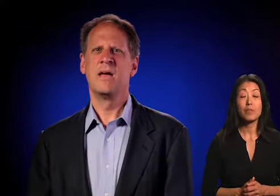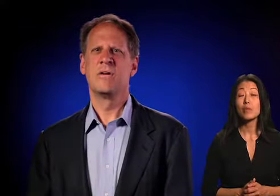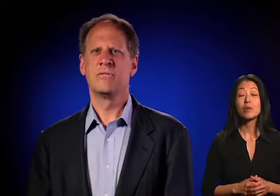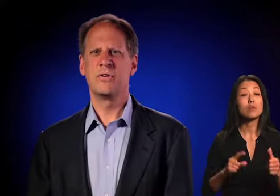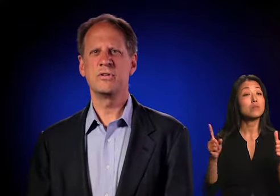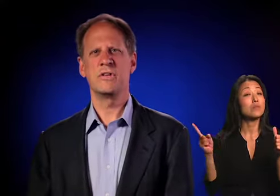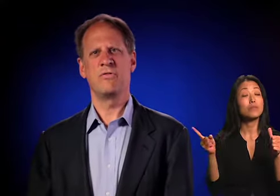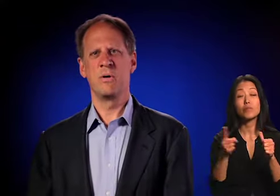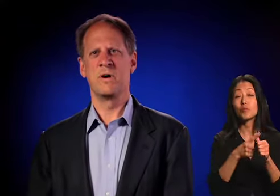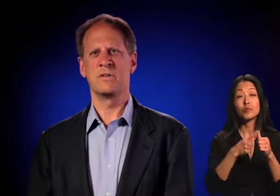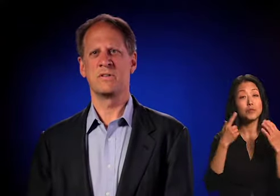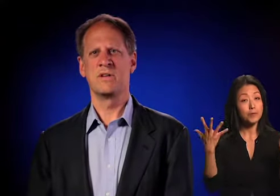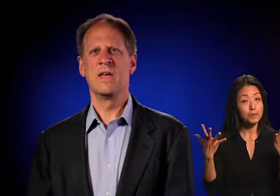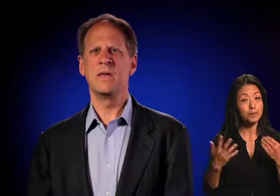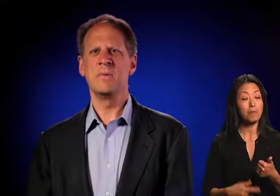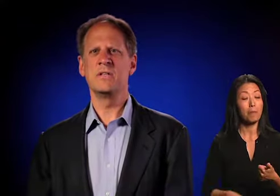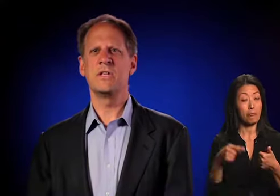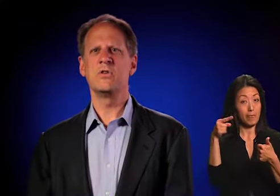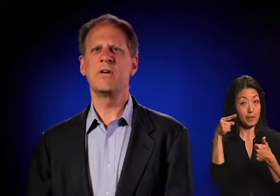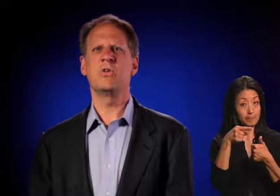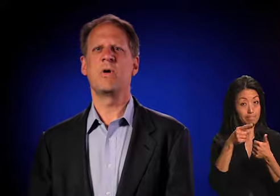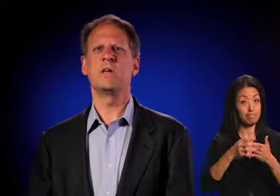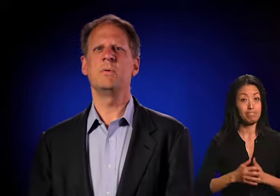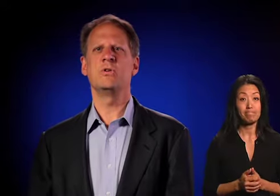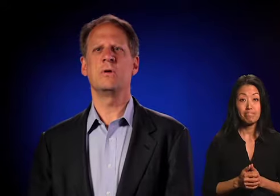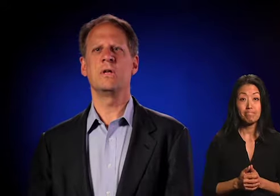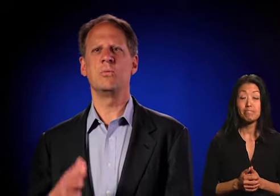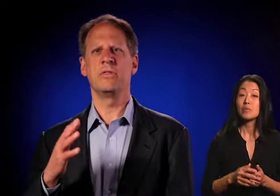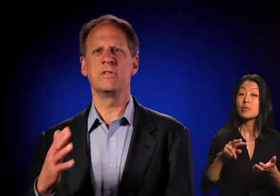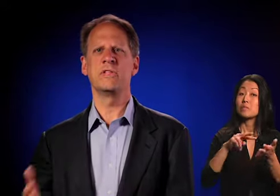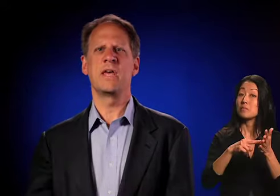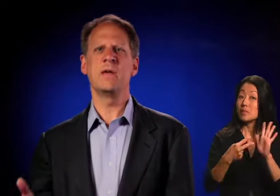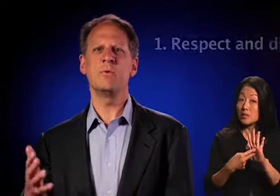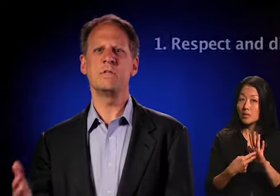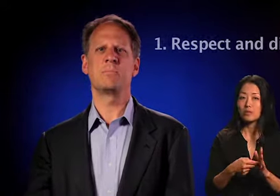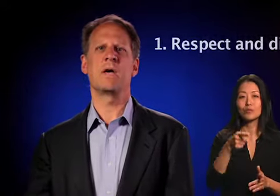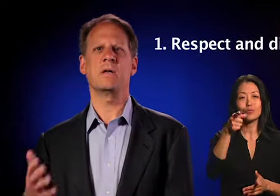First and foremost, it means that you have the right